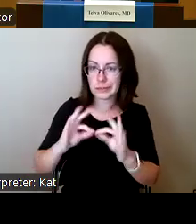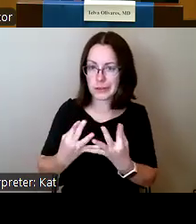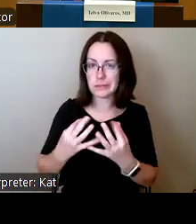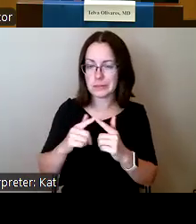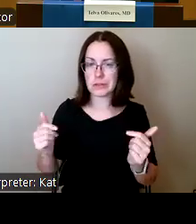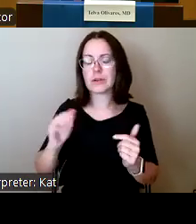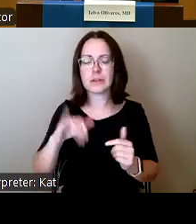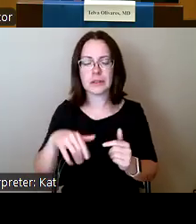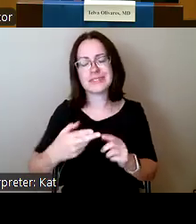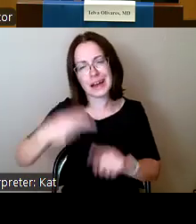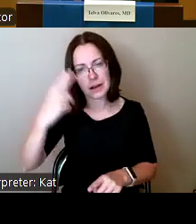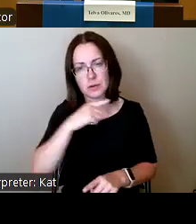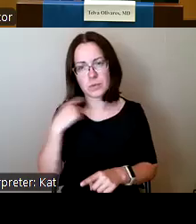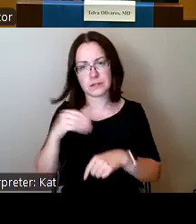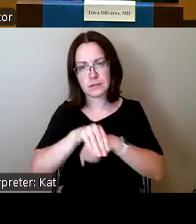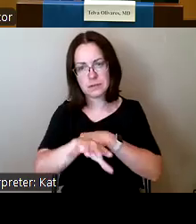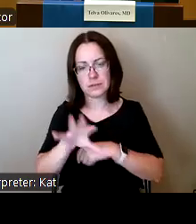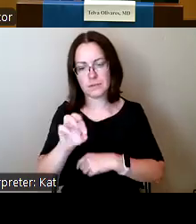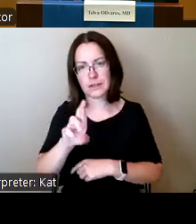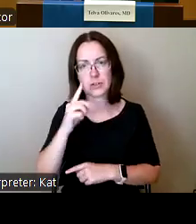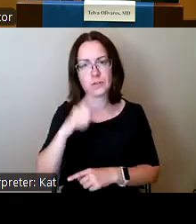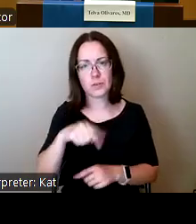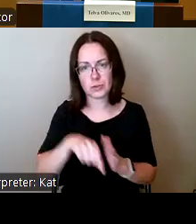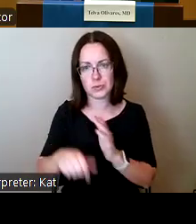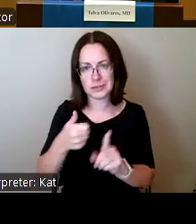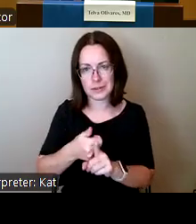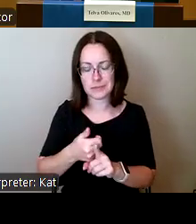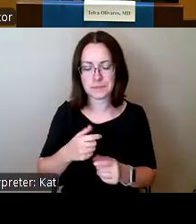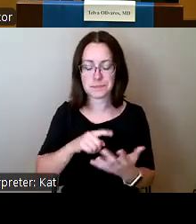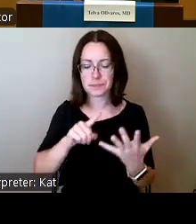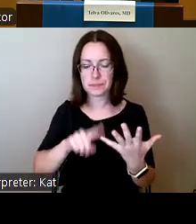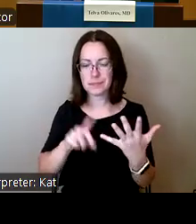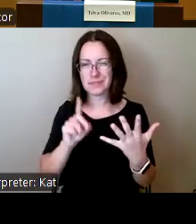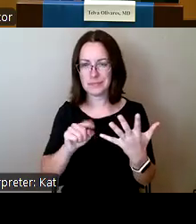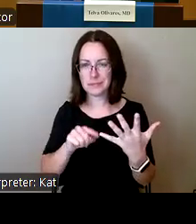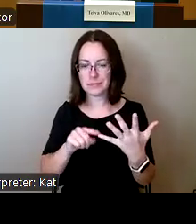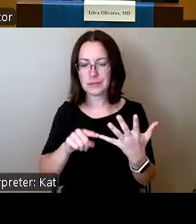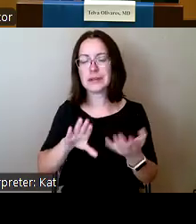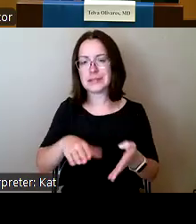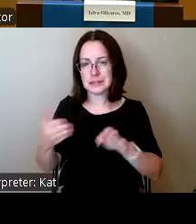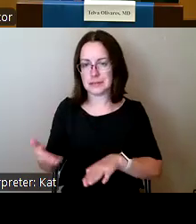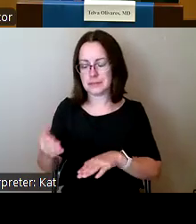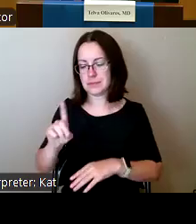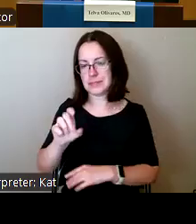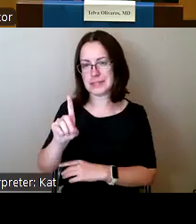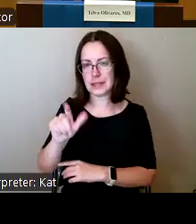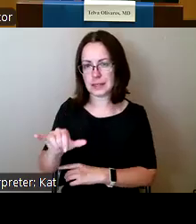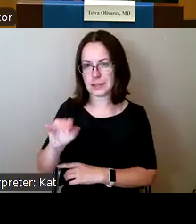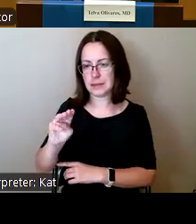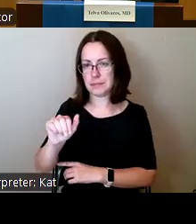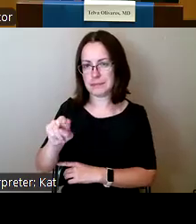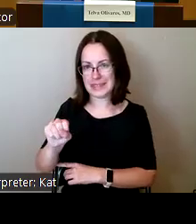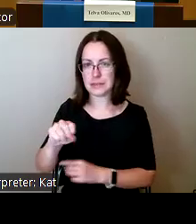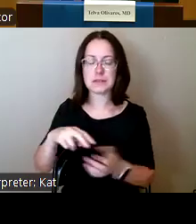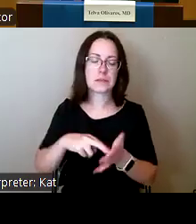for suicide in later life. And then the the last D being uh deadly means. Um and that's access to